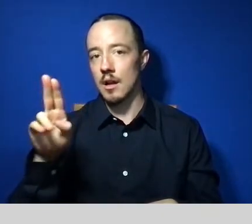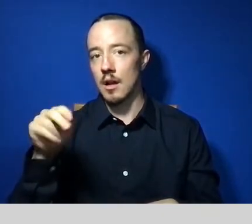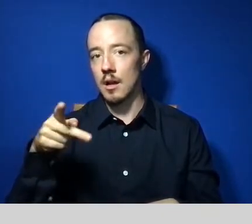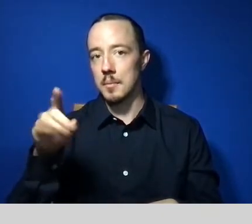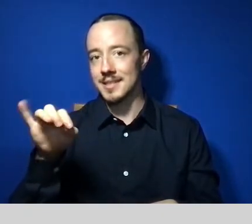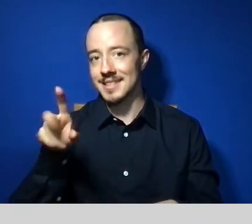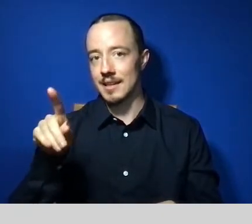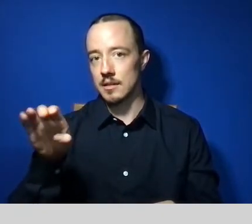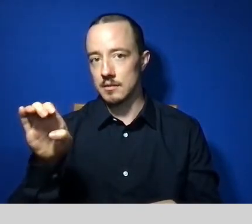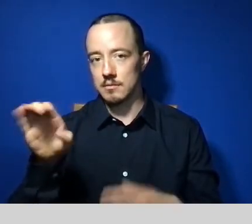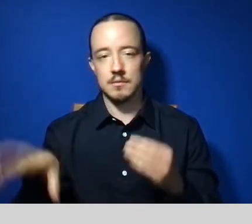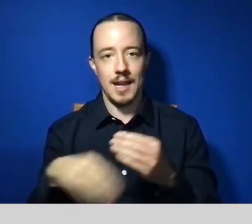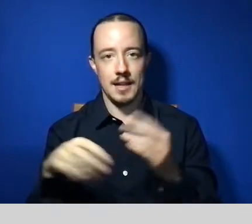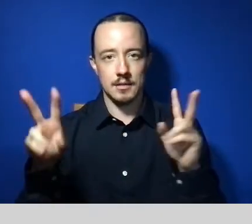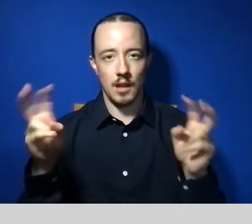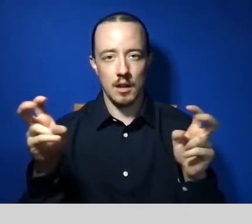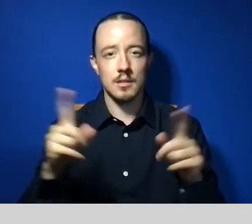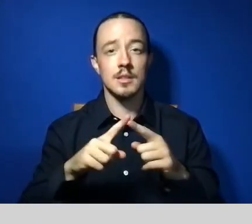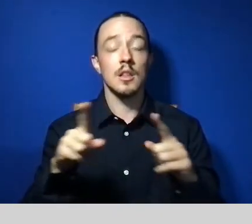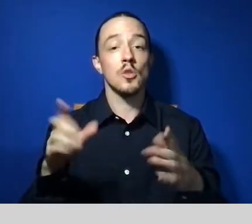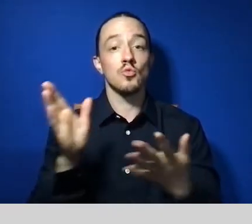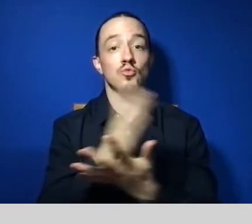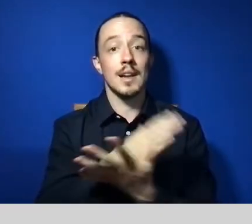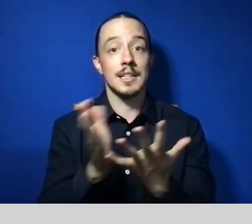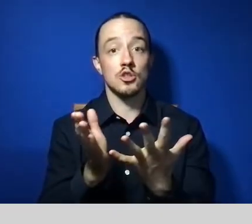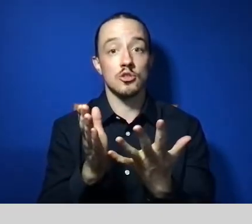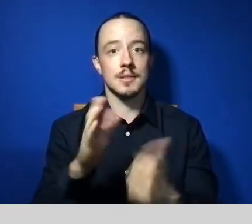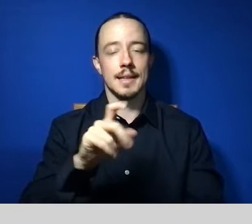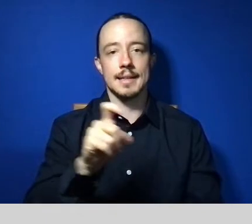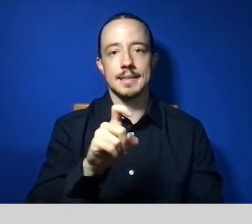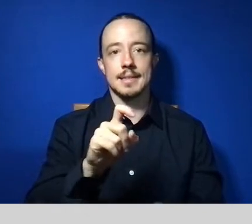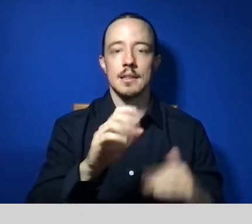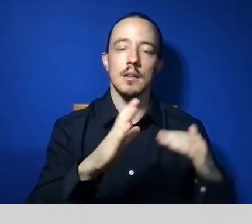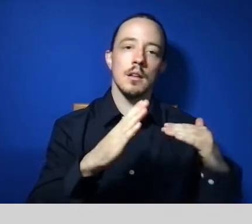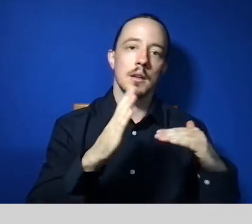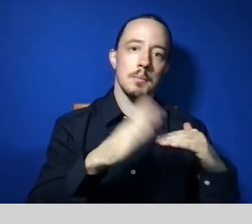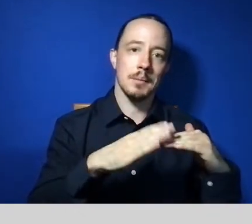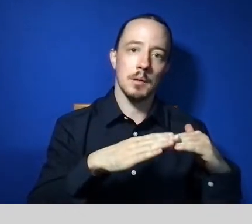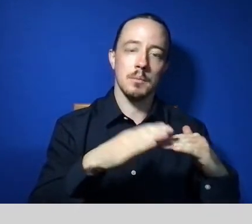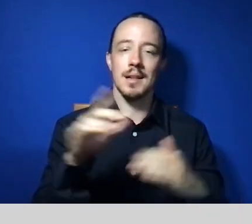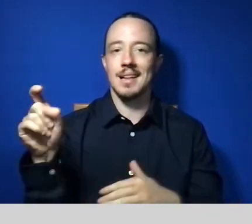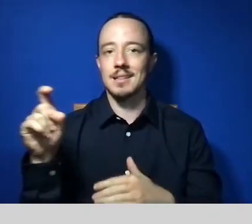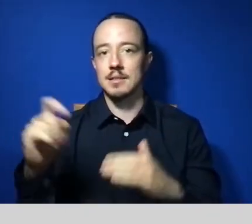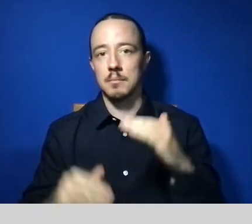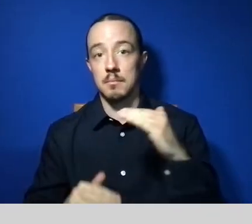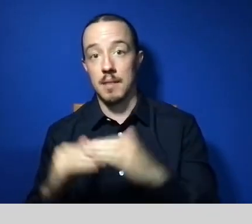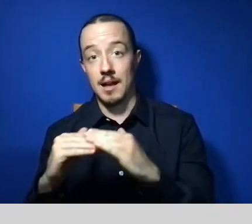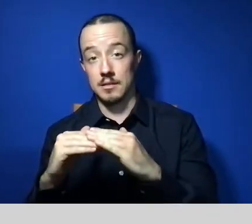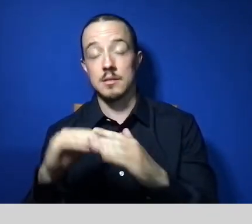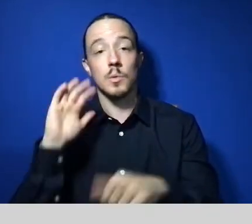the range for the x-axis is the X min and the X max that was